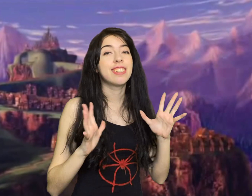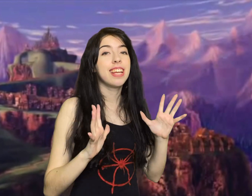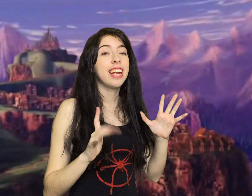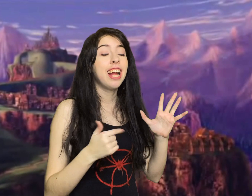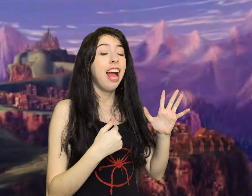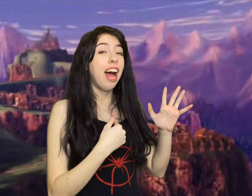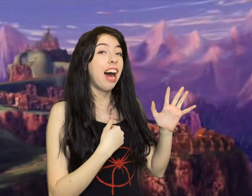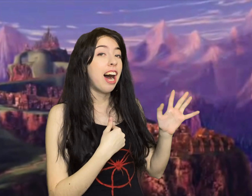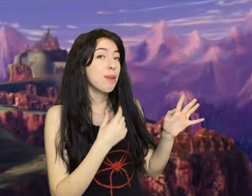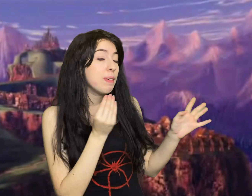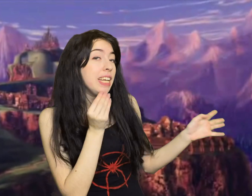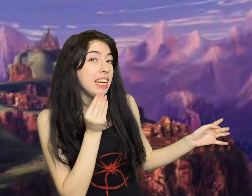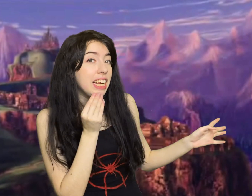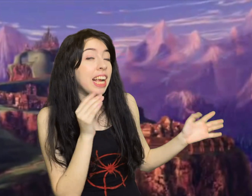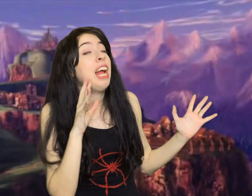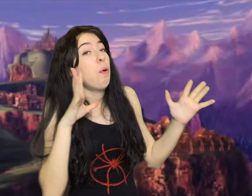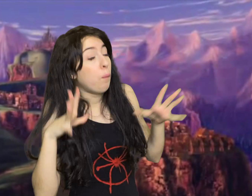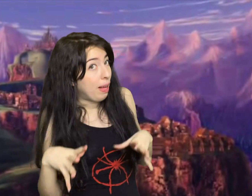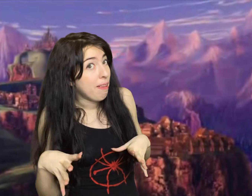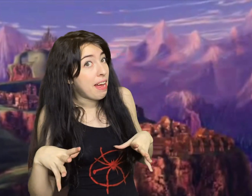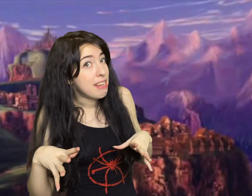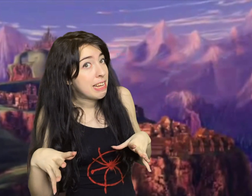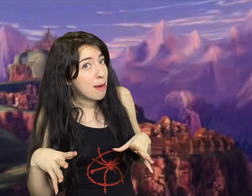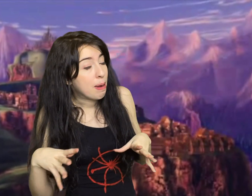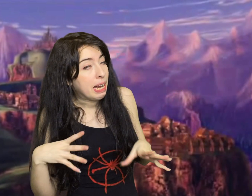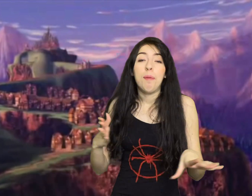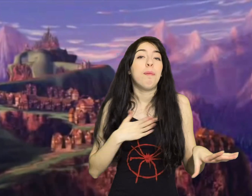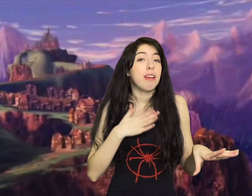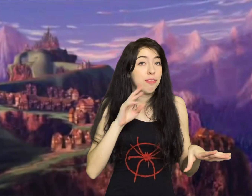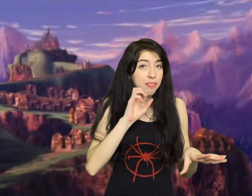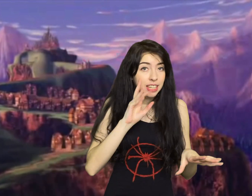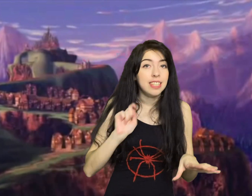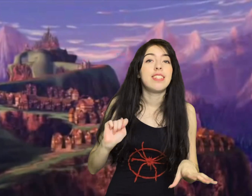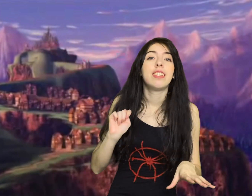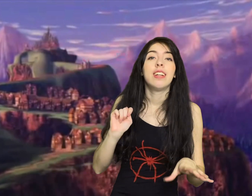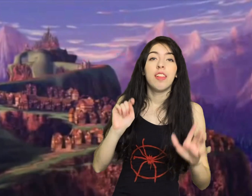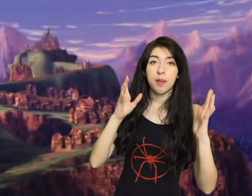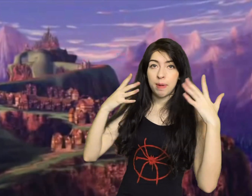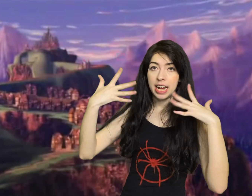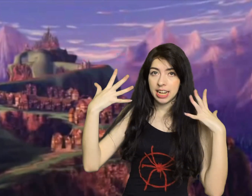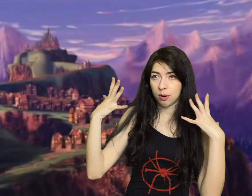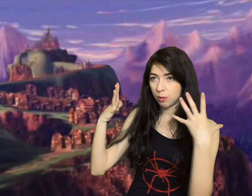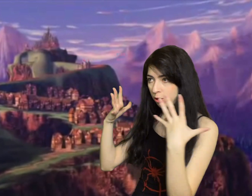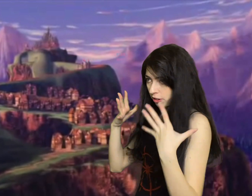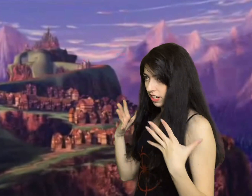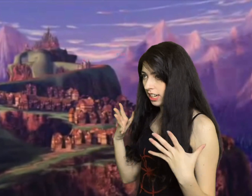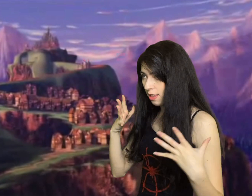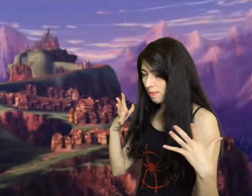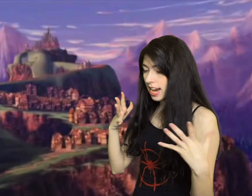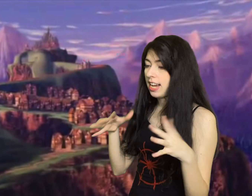saying i'm eating, while that is happening, my feet, the maid, now role shifting into the maid